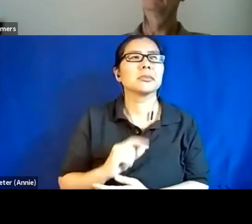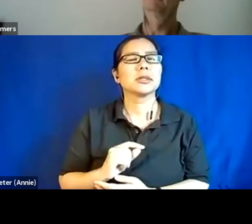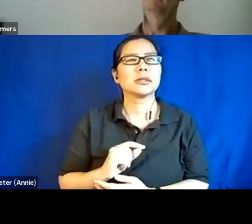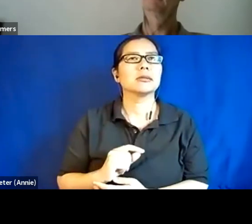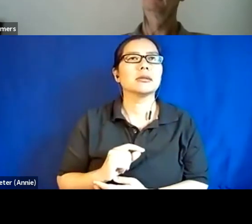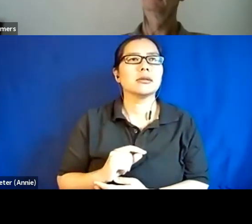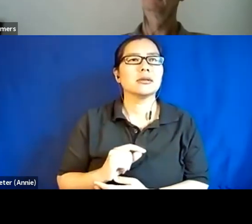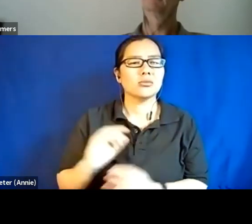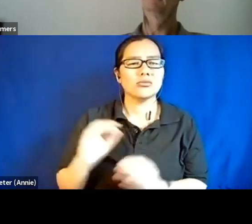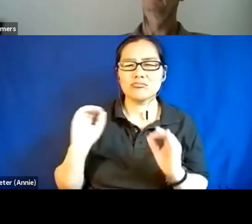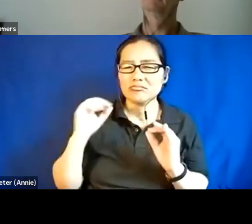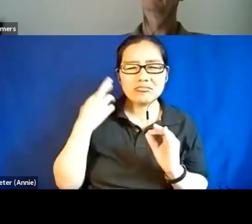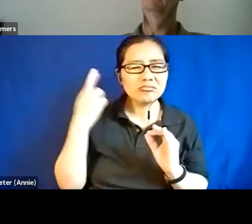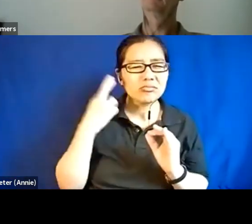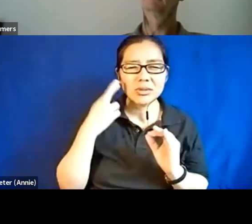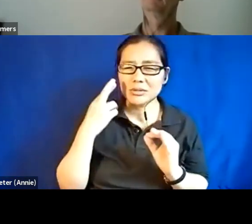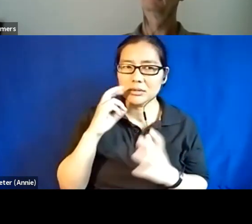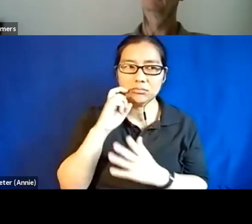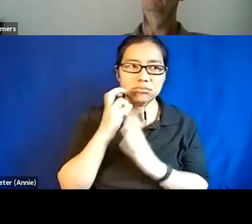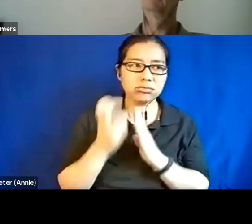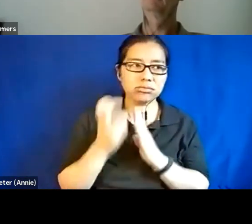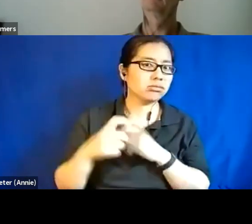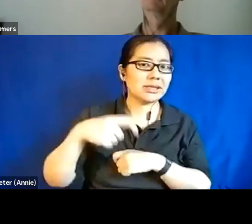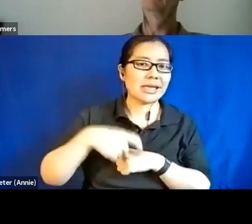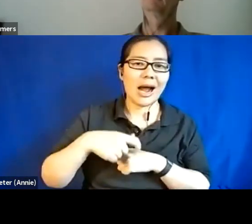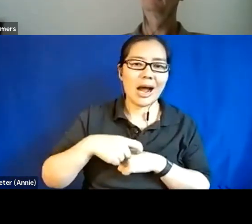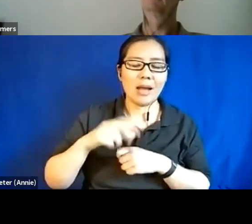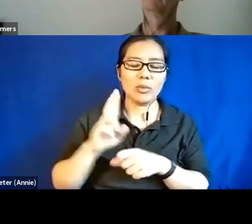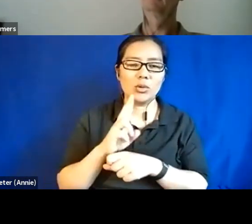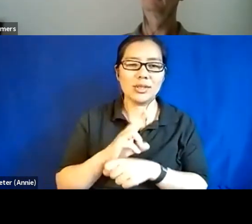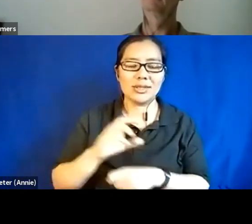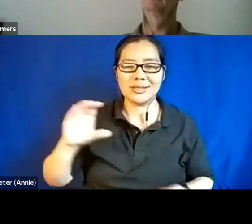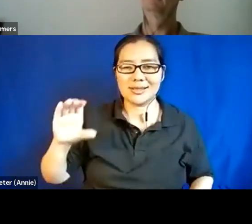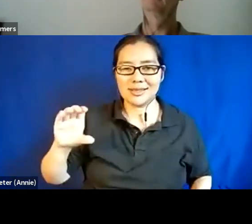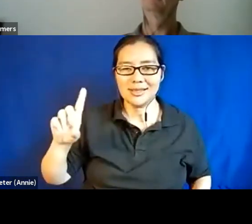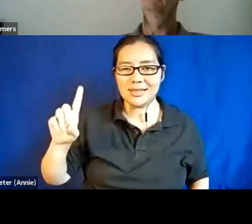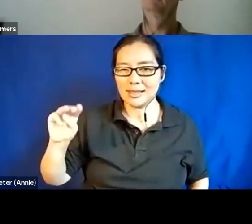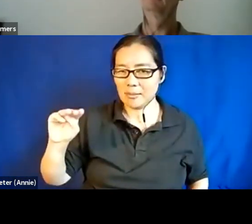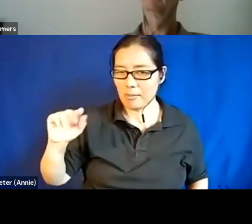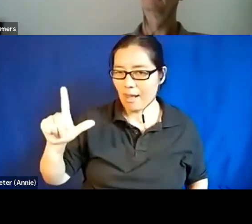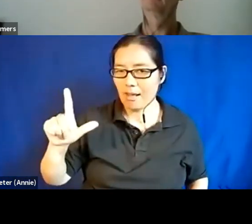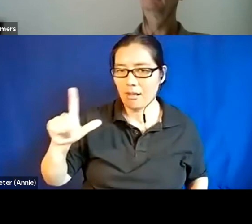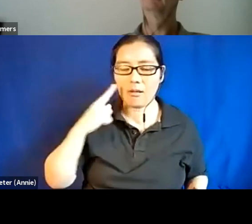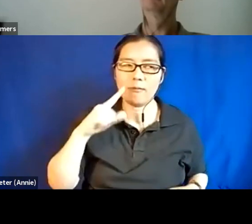time using CBML for comics besides creating a database. It's time